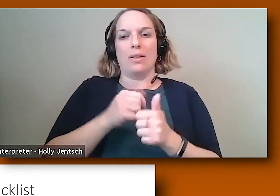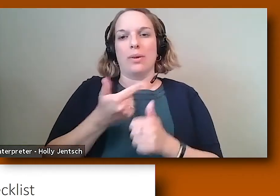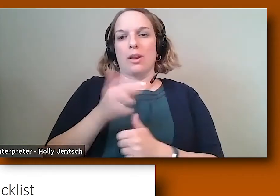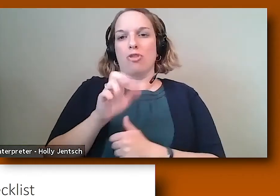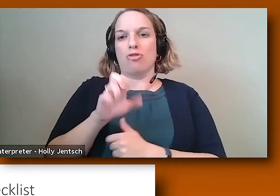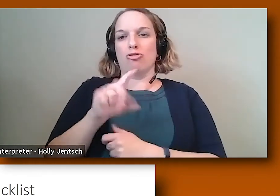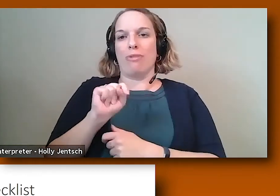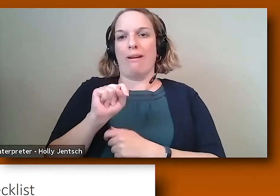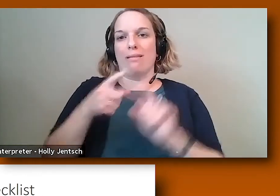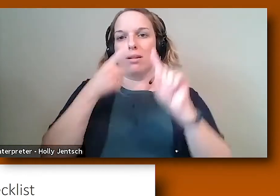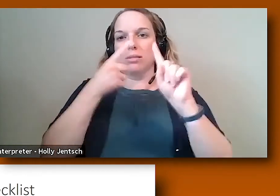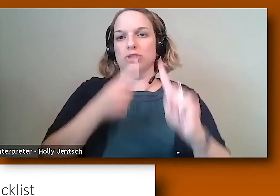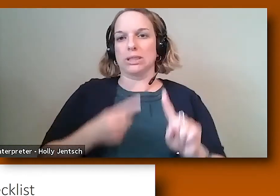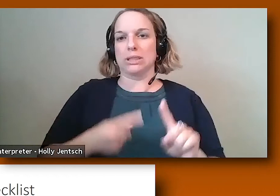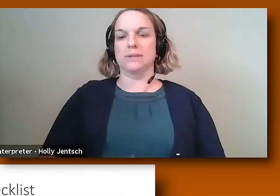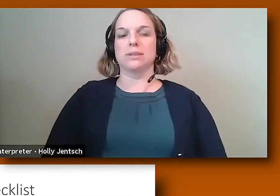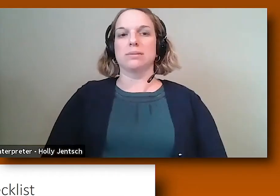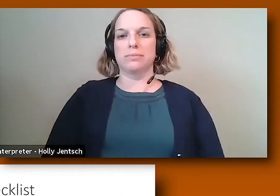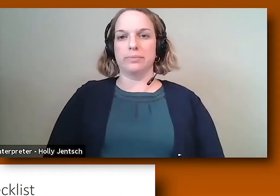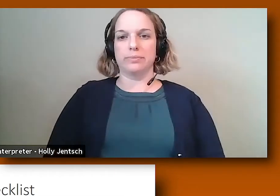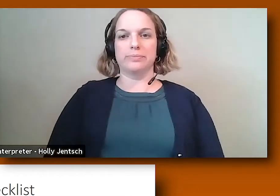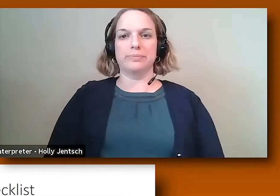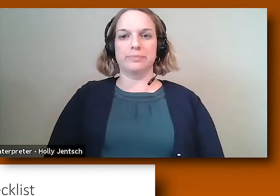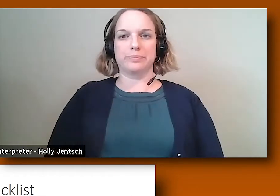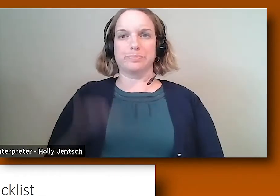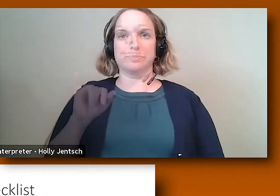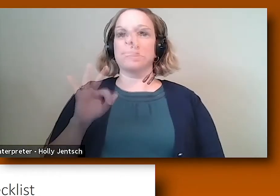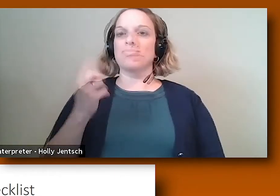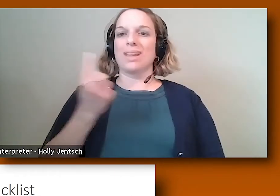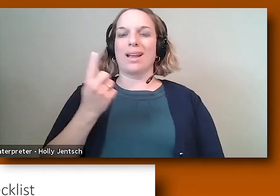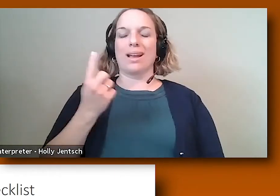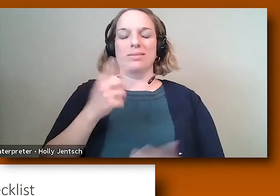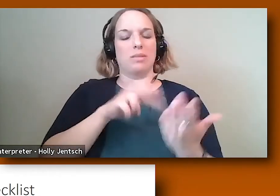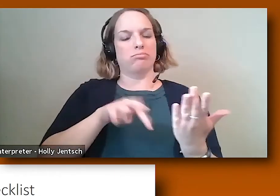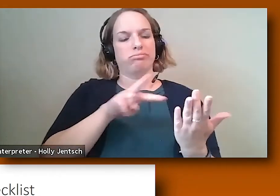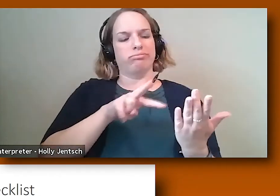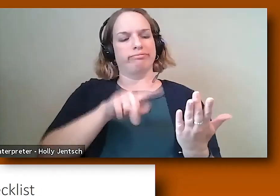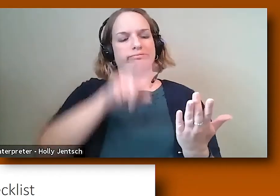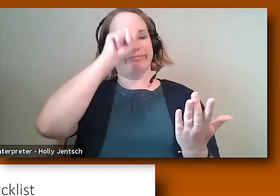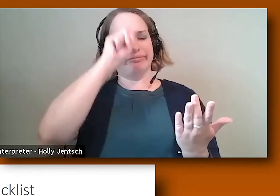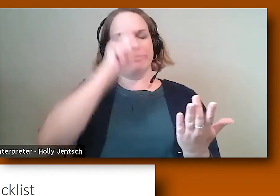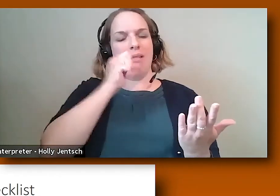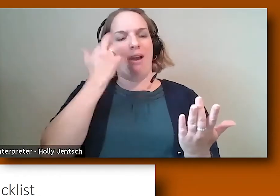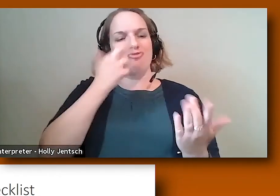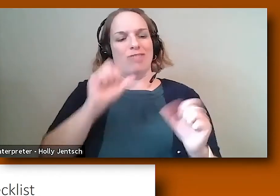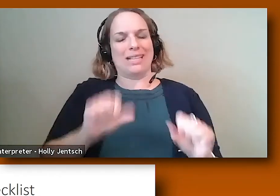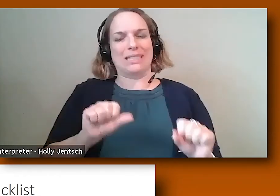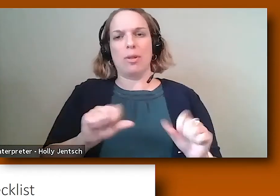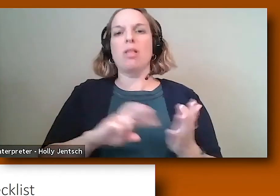with the objectives of the grant. If something looks unreasonable to the PI,